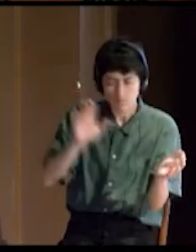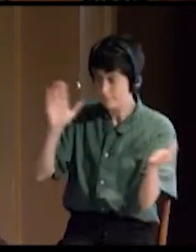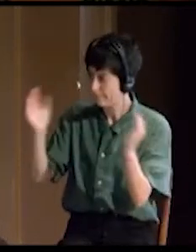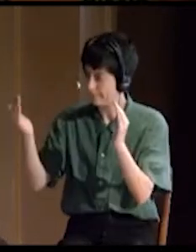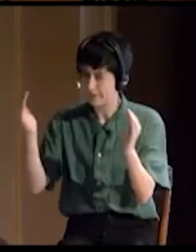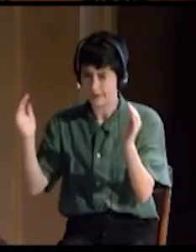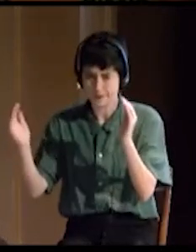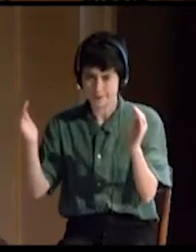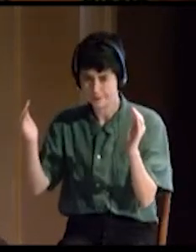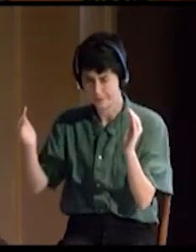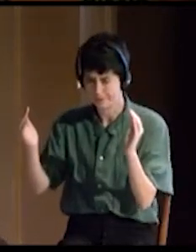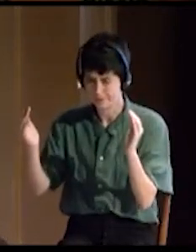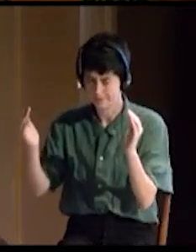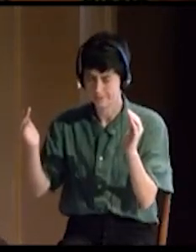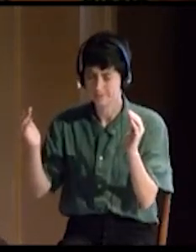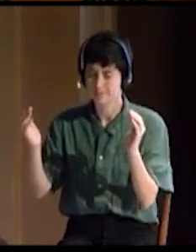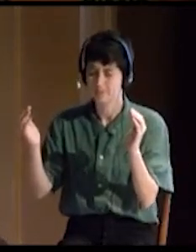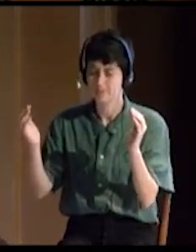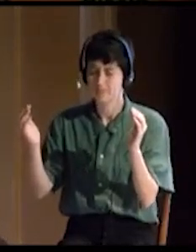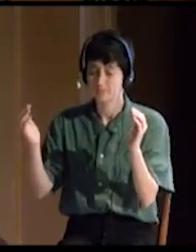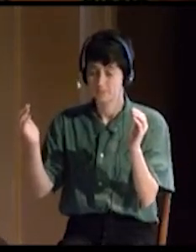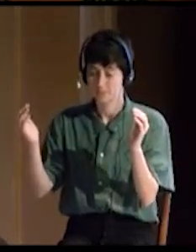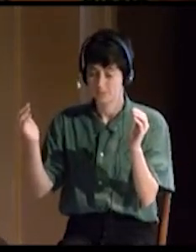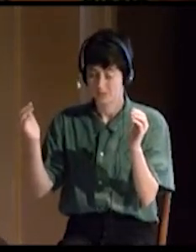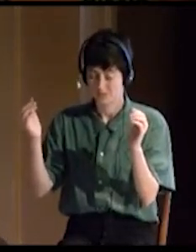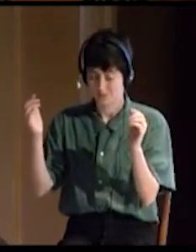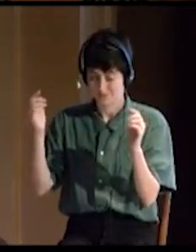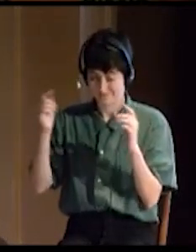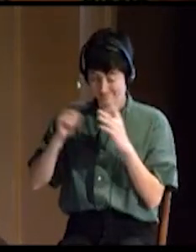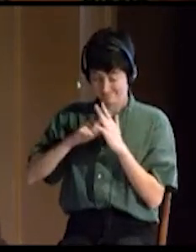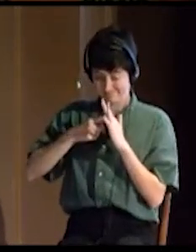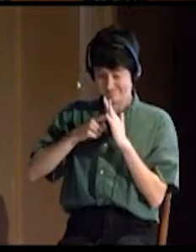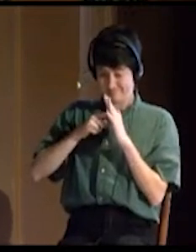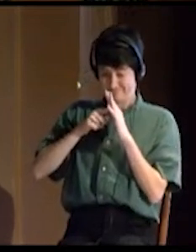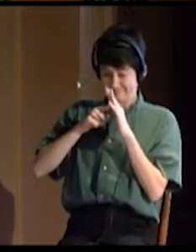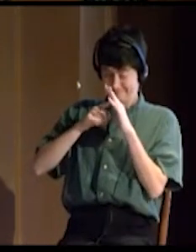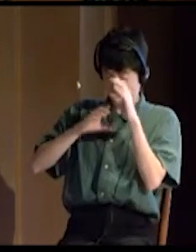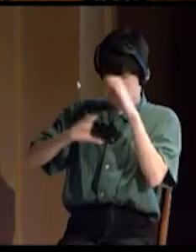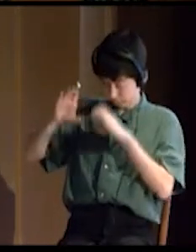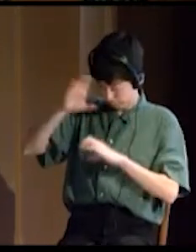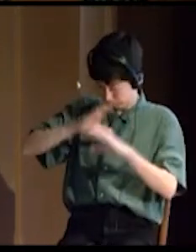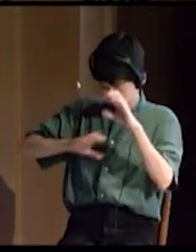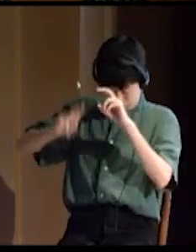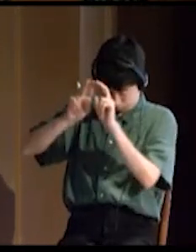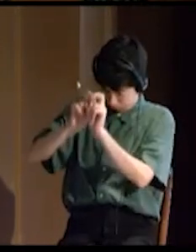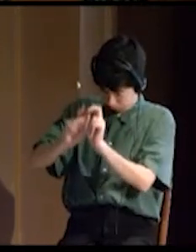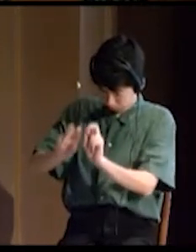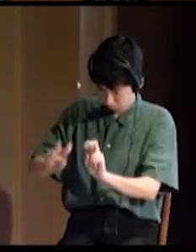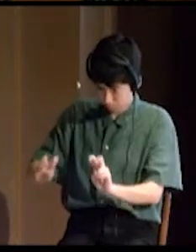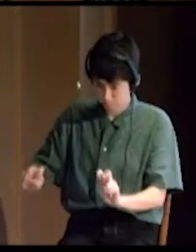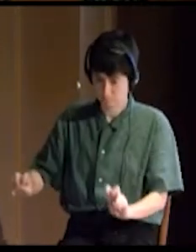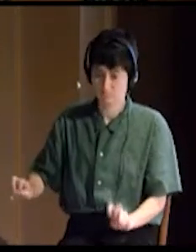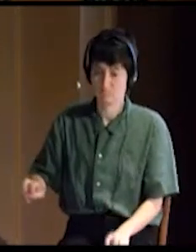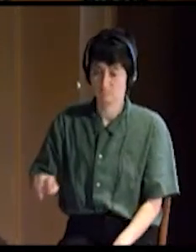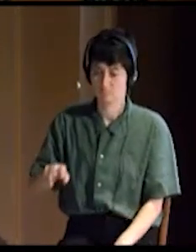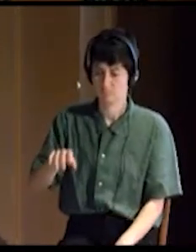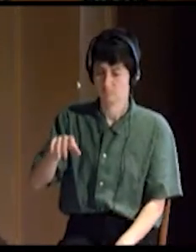for nearly 1,800 genes in these genomes that we fed into this software.